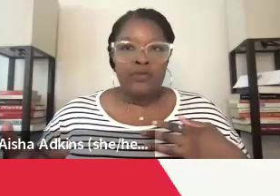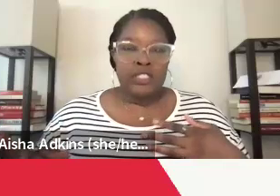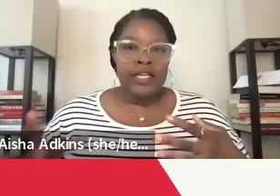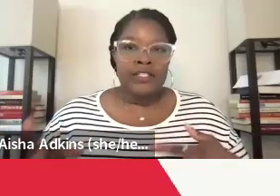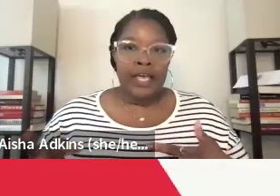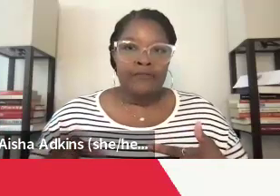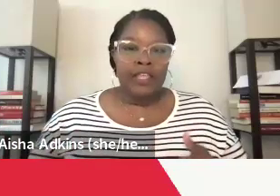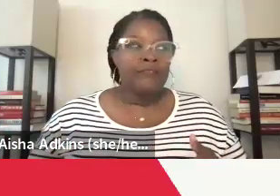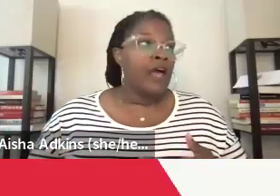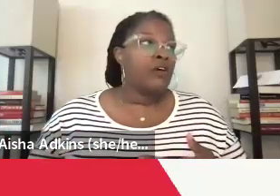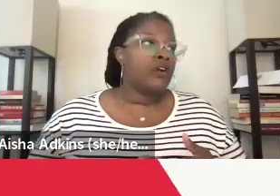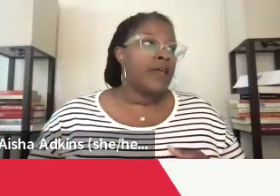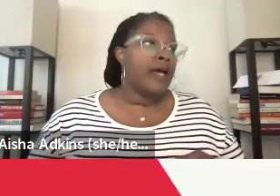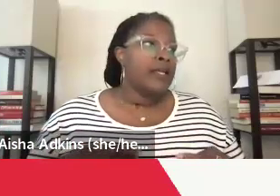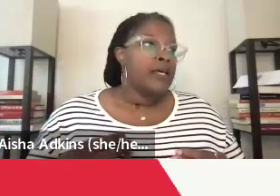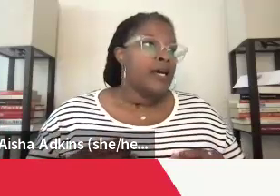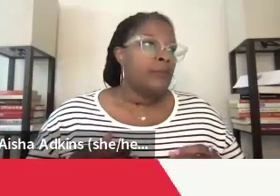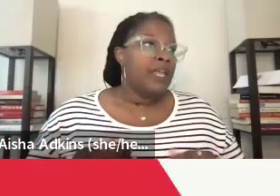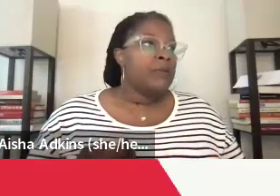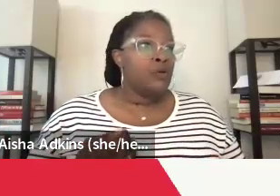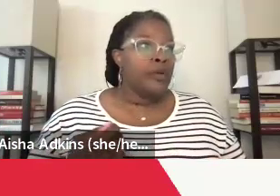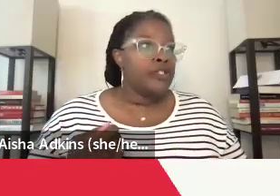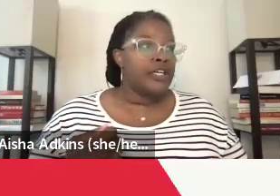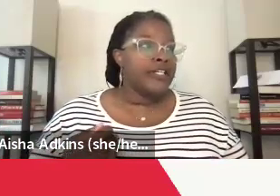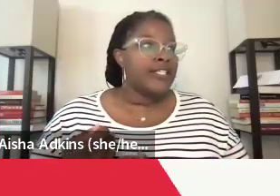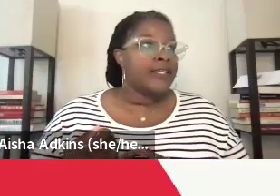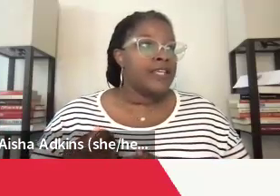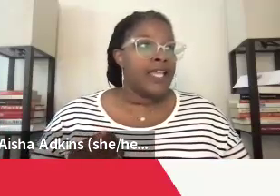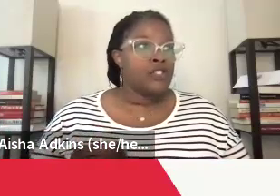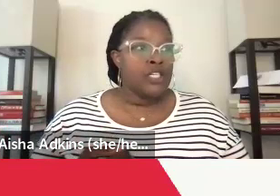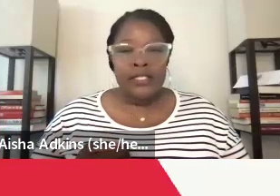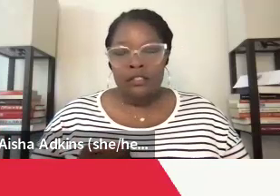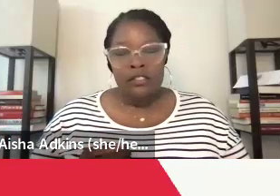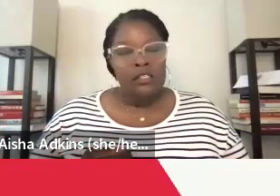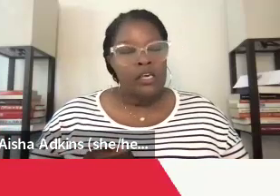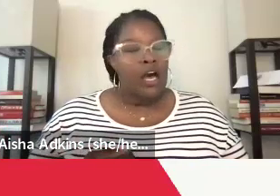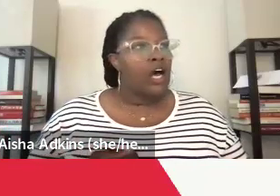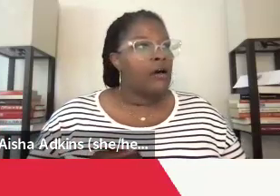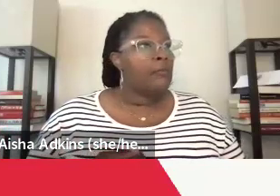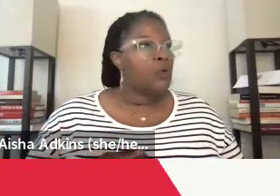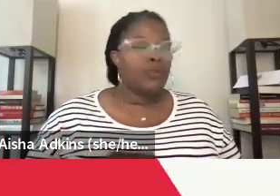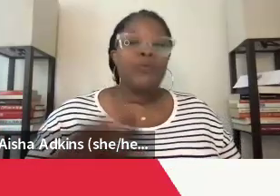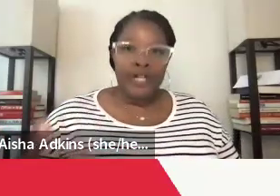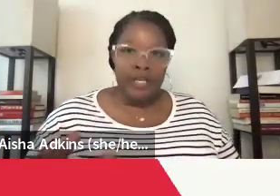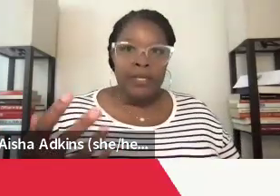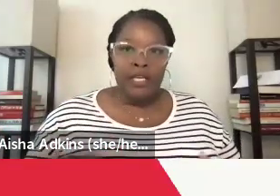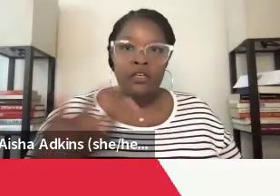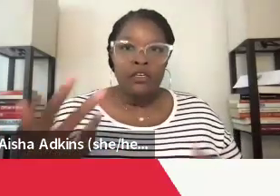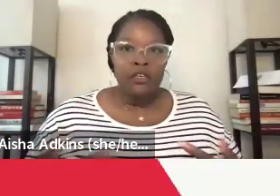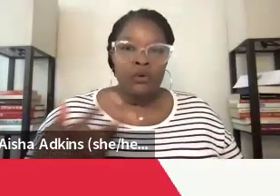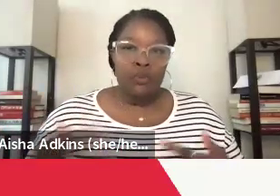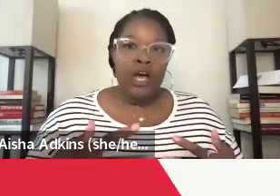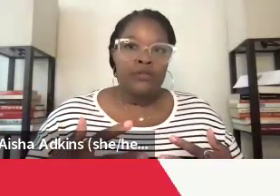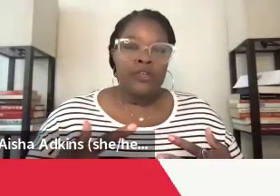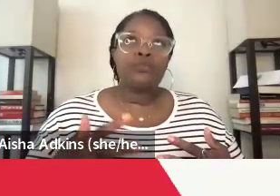studies have found are that baby boomers are increasingly anxious or reporting